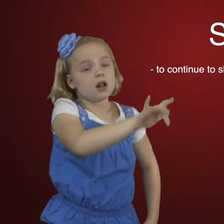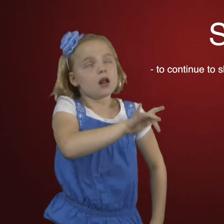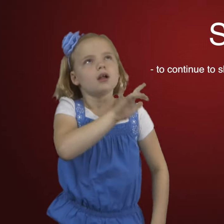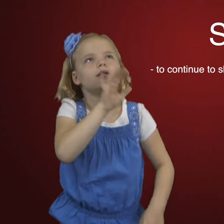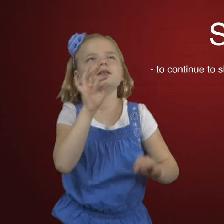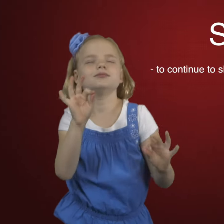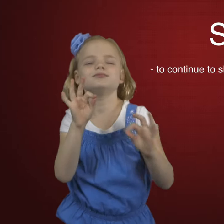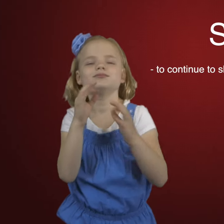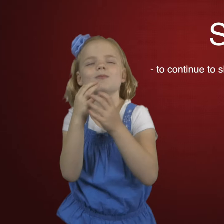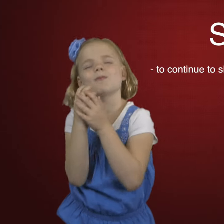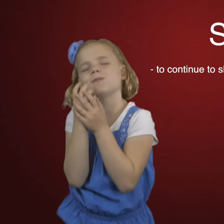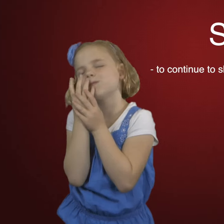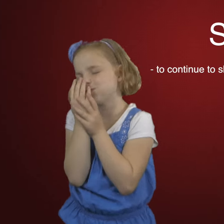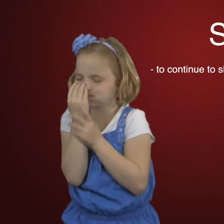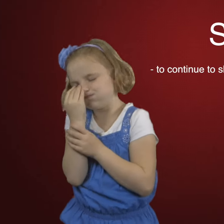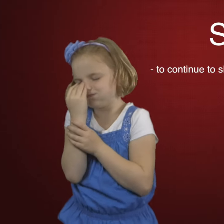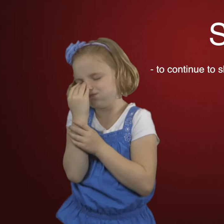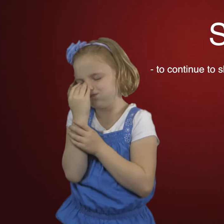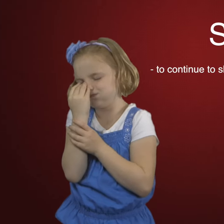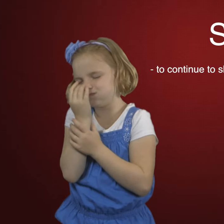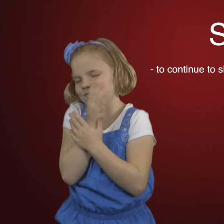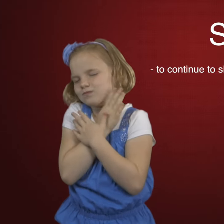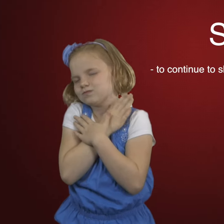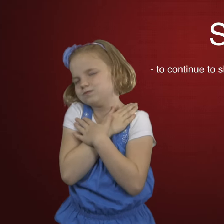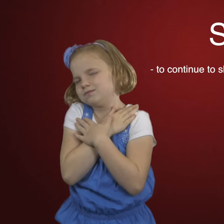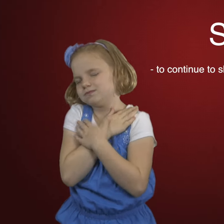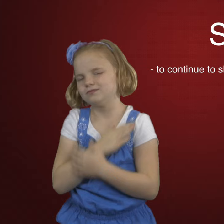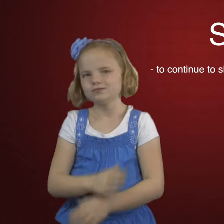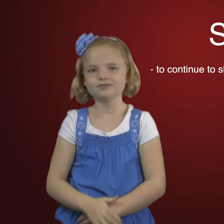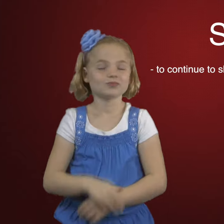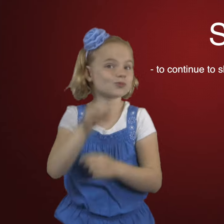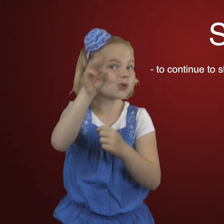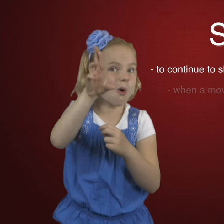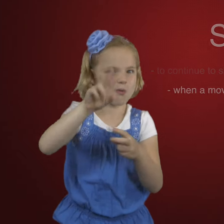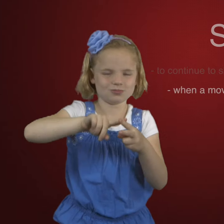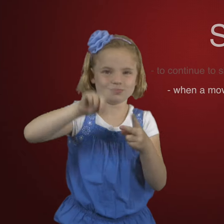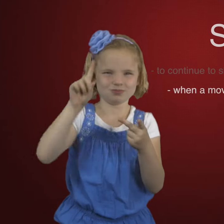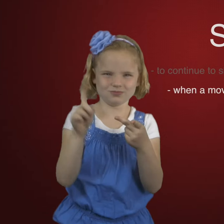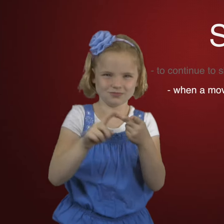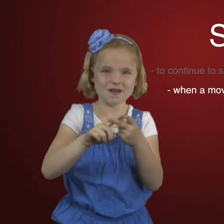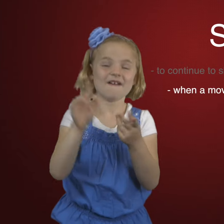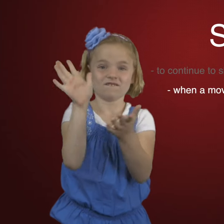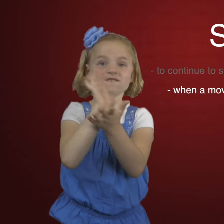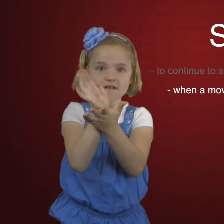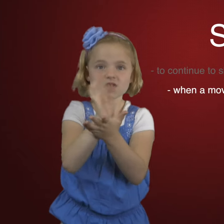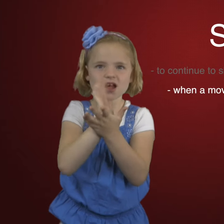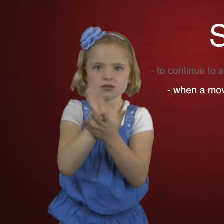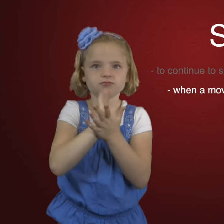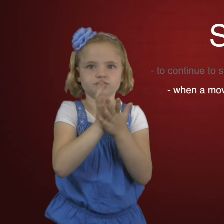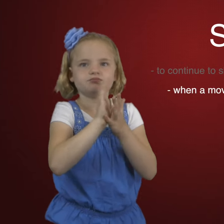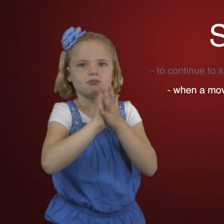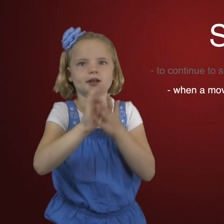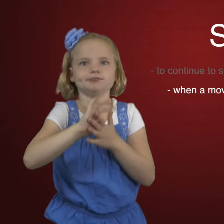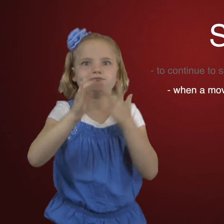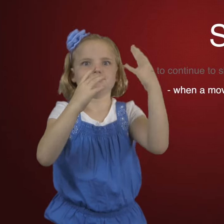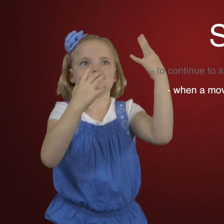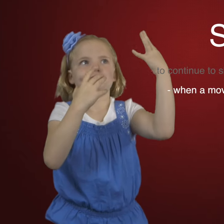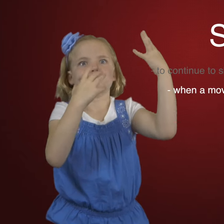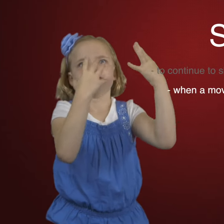when you reach over in you hit the button that lets you continue to sleep. or suppose you're watching a movie